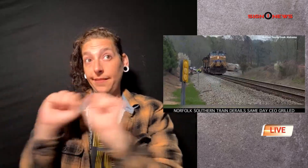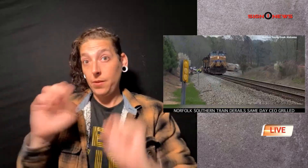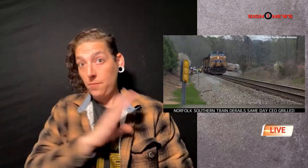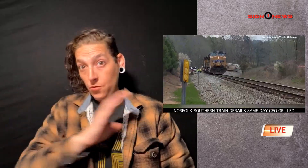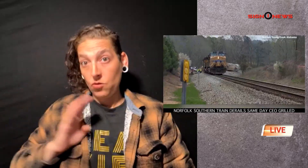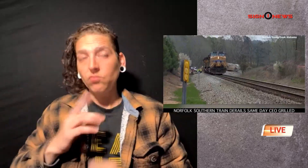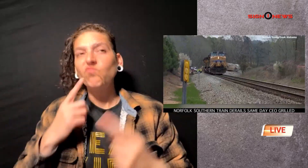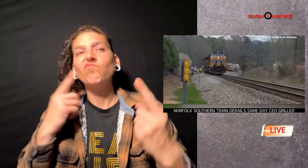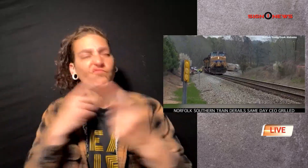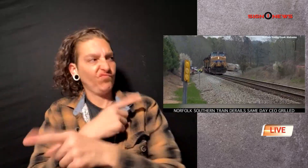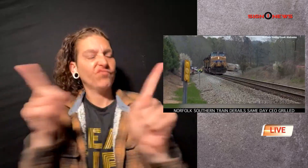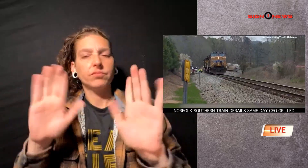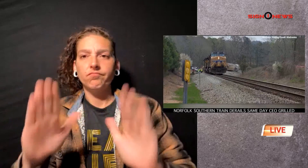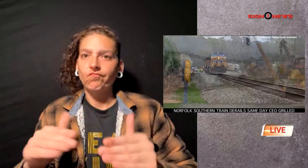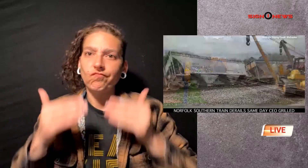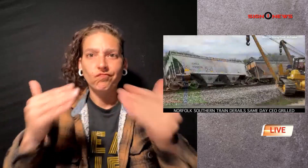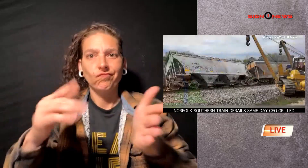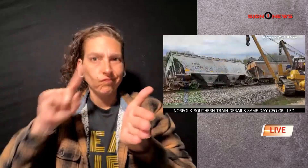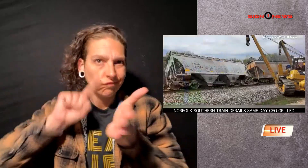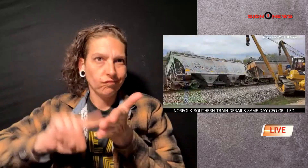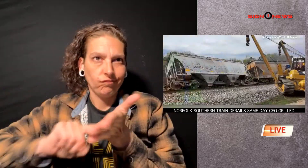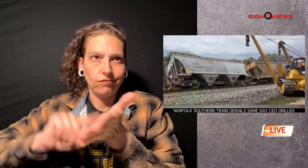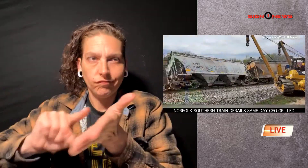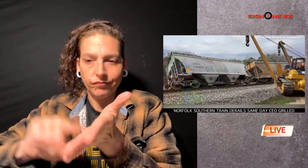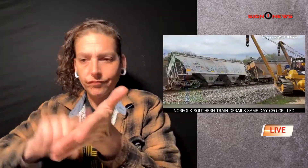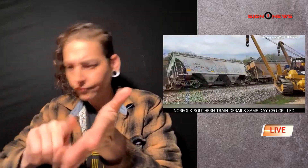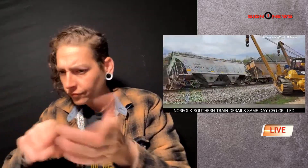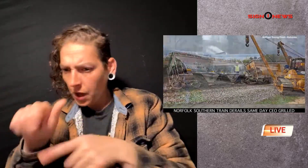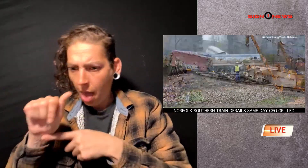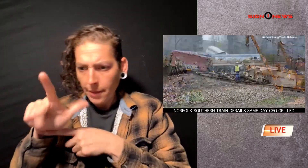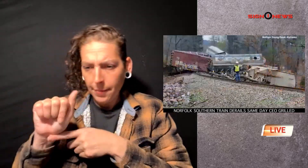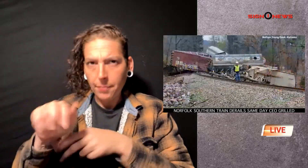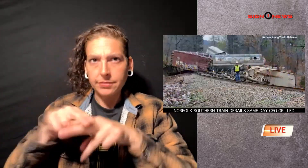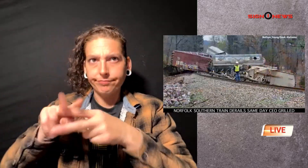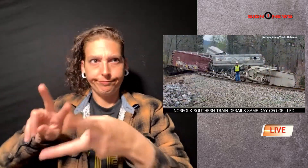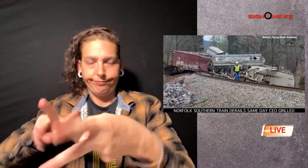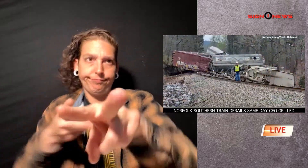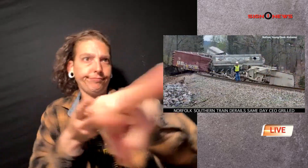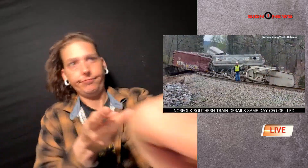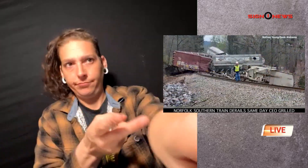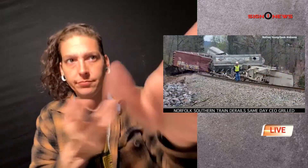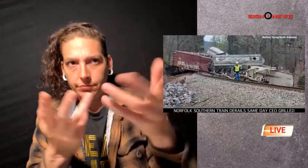the National Transportation Safety Board announced an investigation into the Alabama derailment